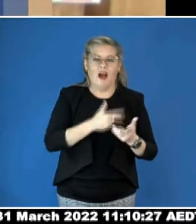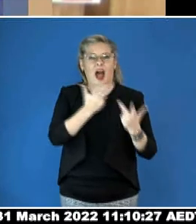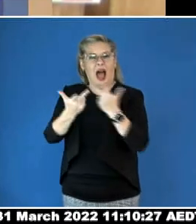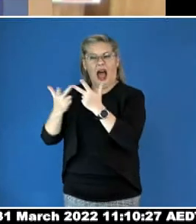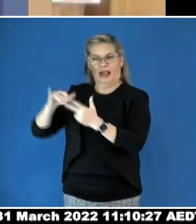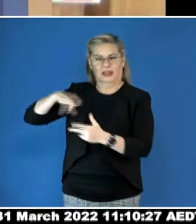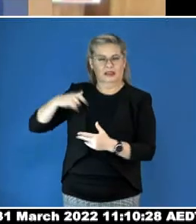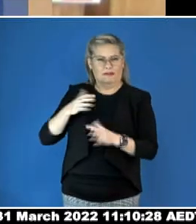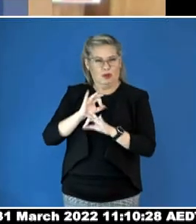information about the court case.